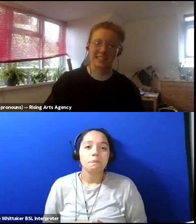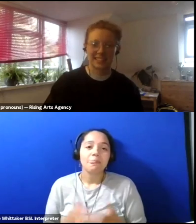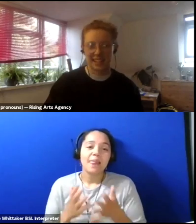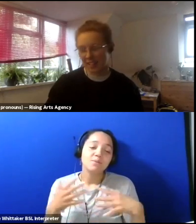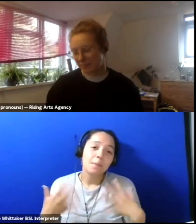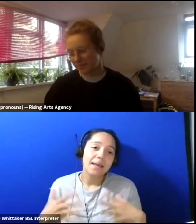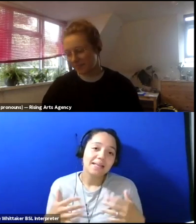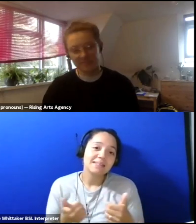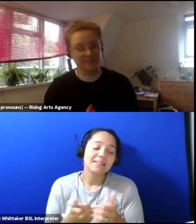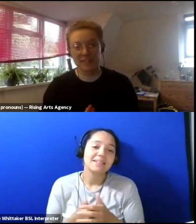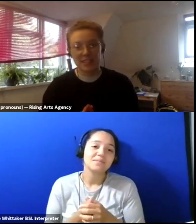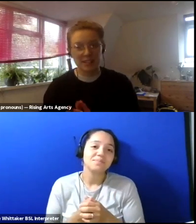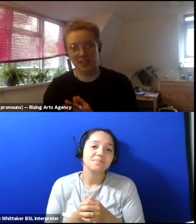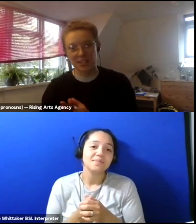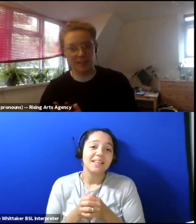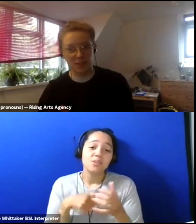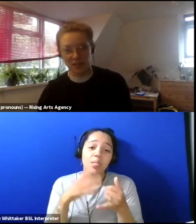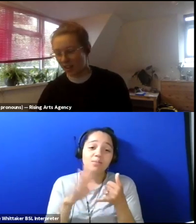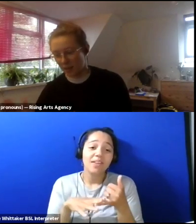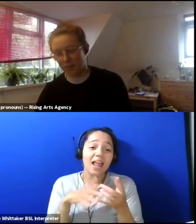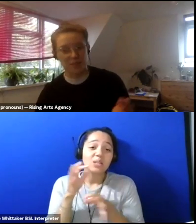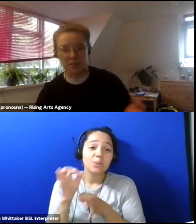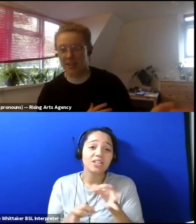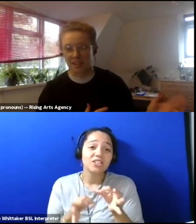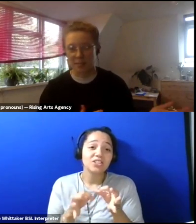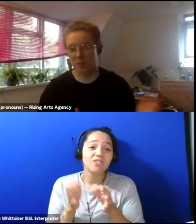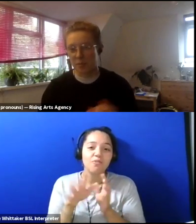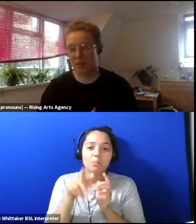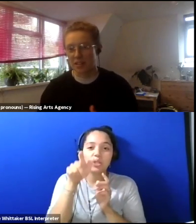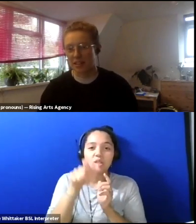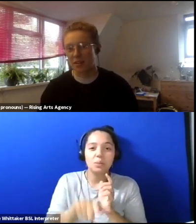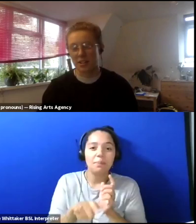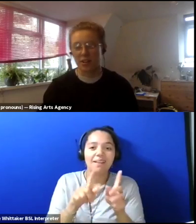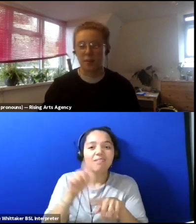That was the last question that I've got from somebody on Instagram.